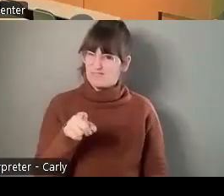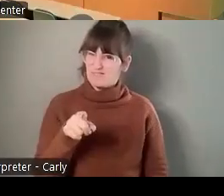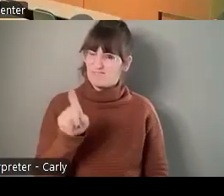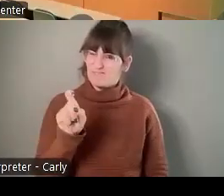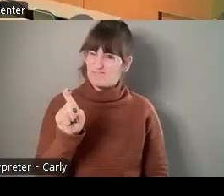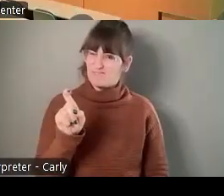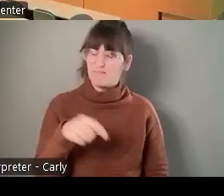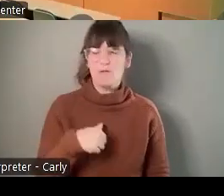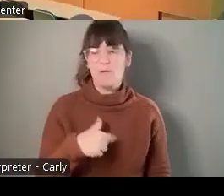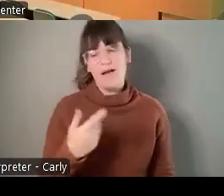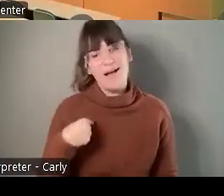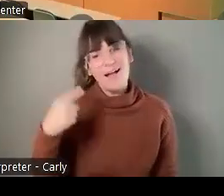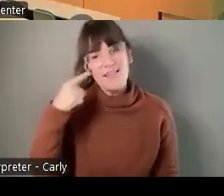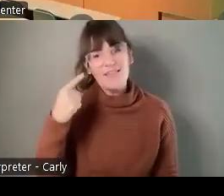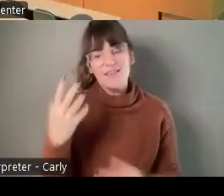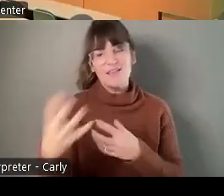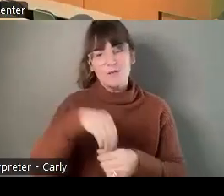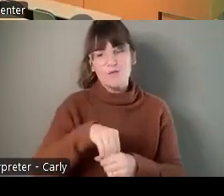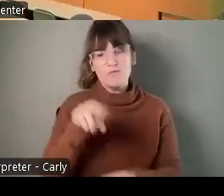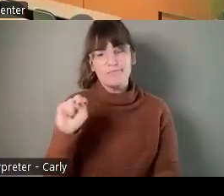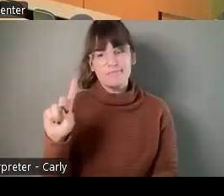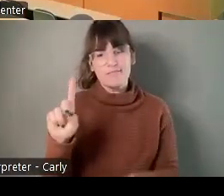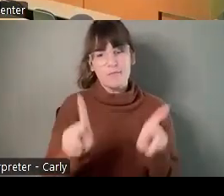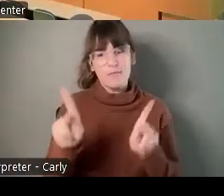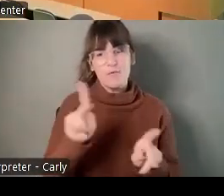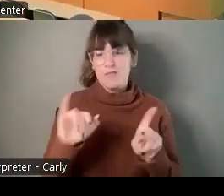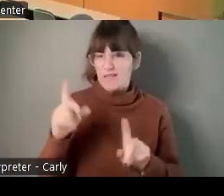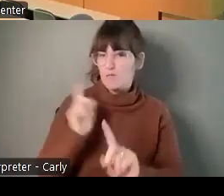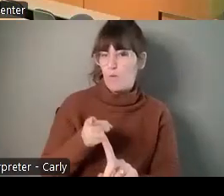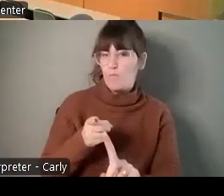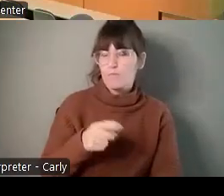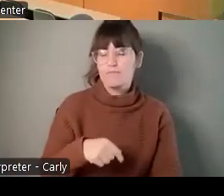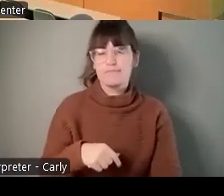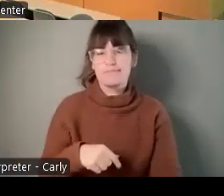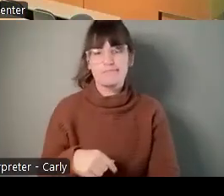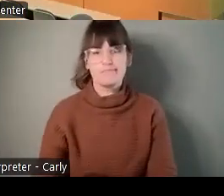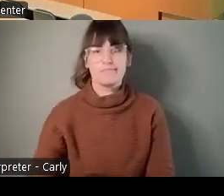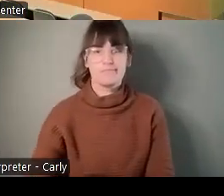so I would say it does capture that and that's one of our goals and we certainly will talk about that